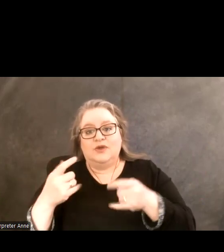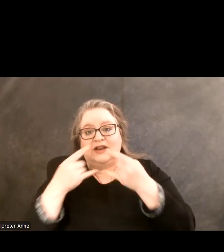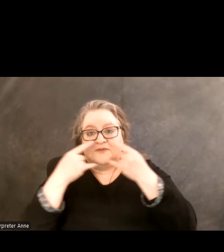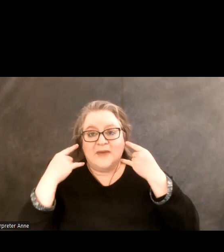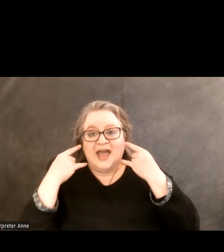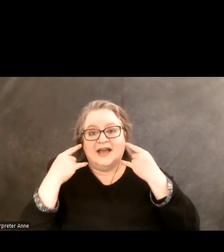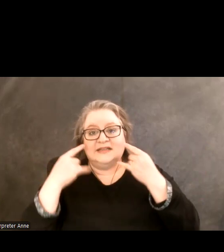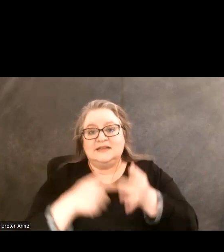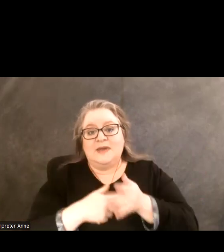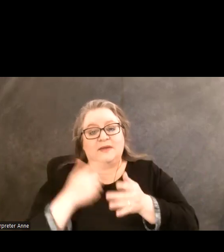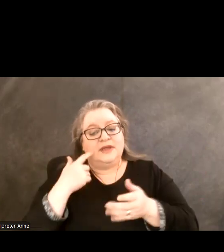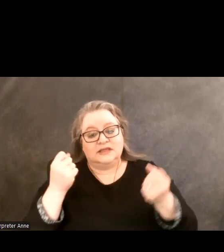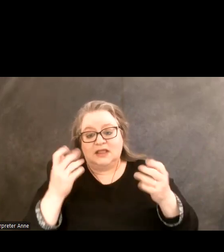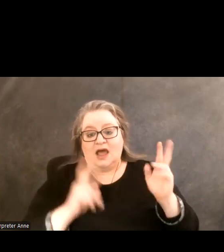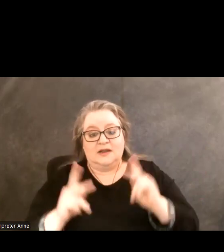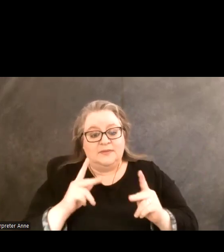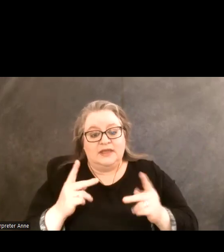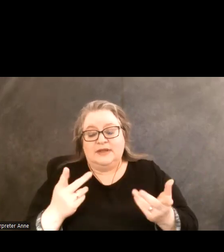are a lot of people for whom it's not safe to perform